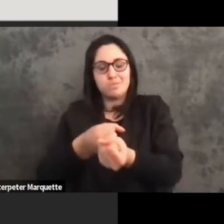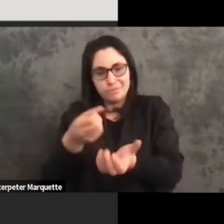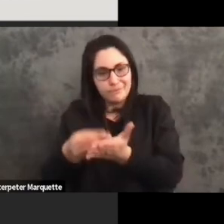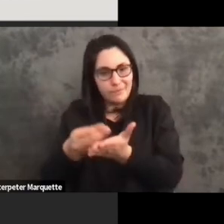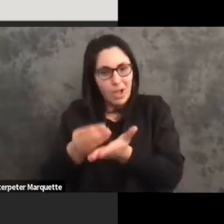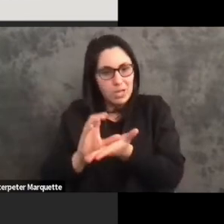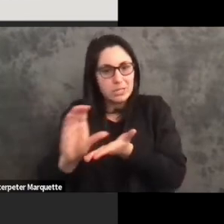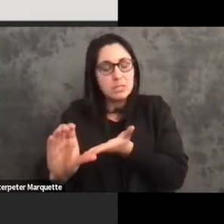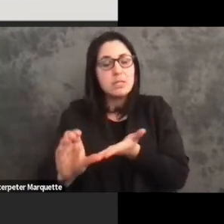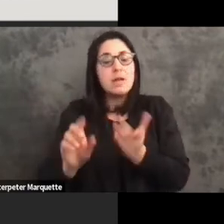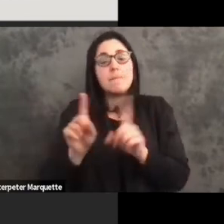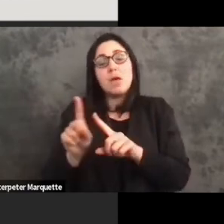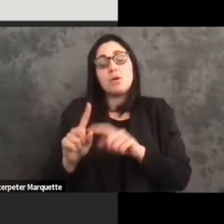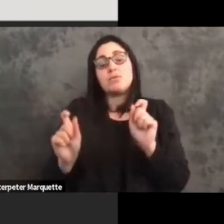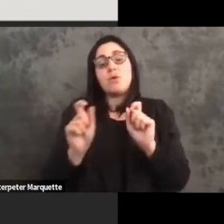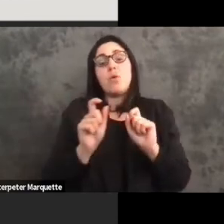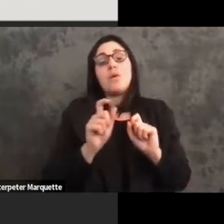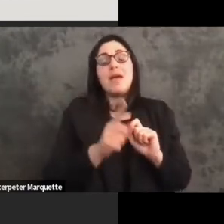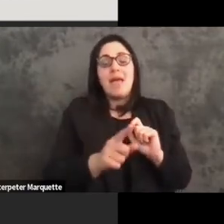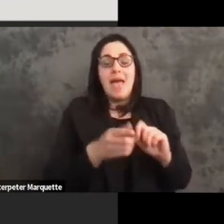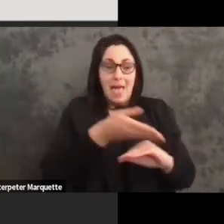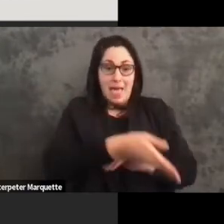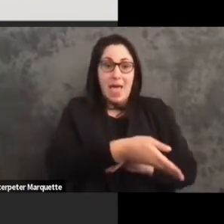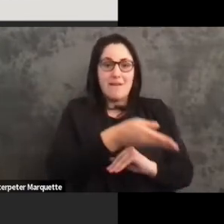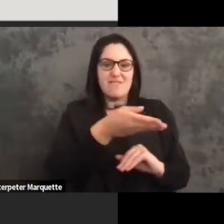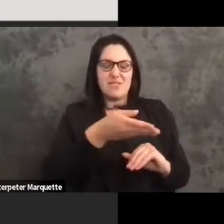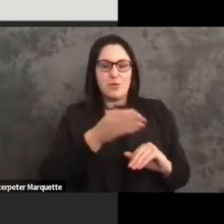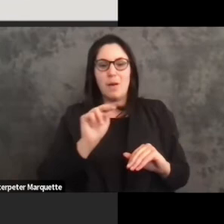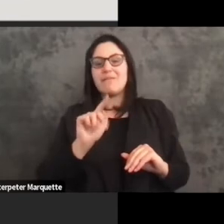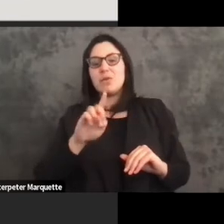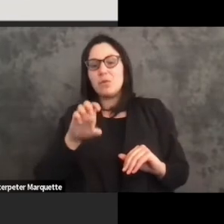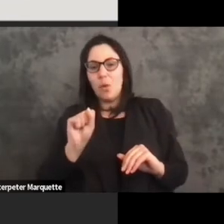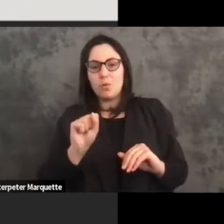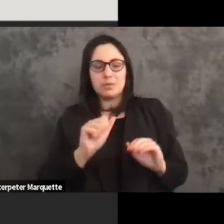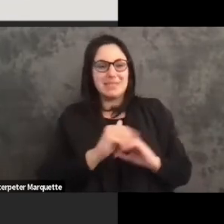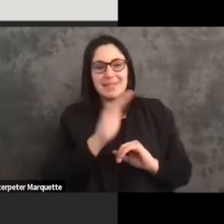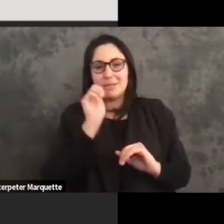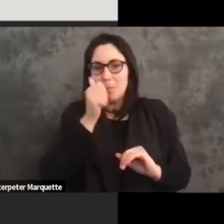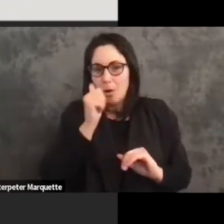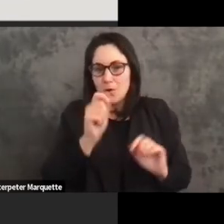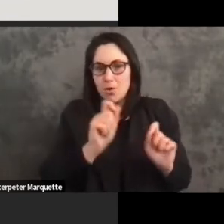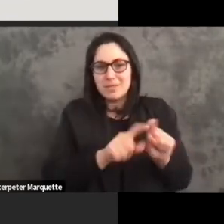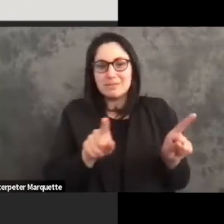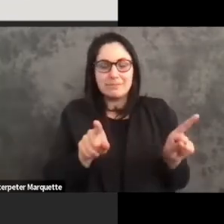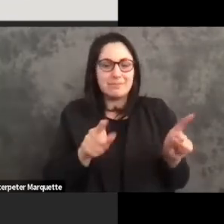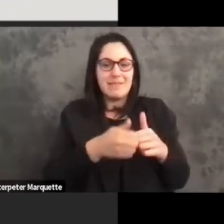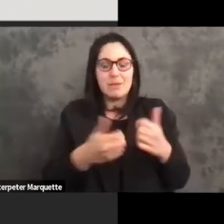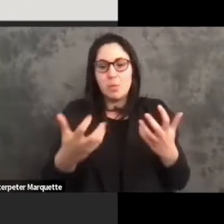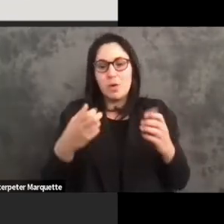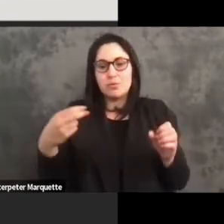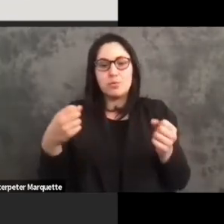can make contributions to Patient Led Resource Research Collaborative. And then also, too,